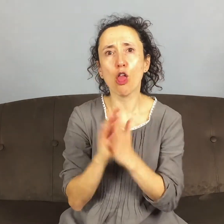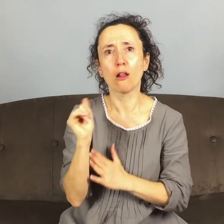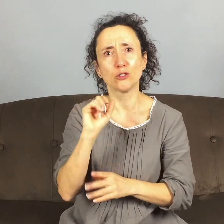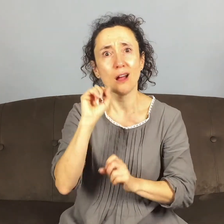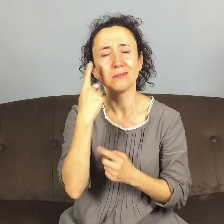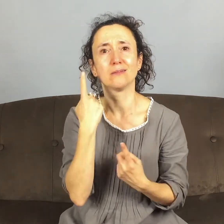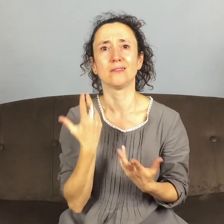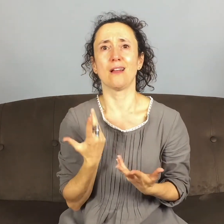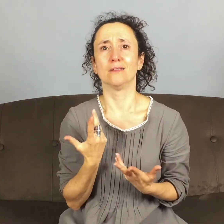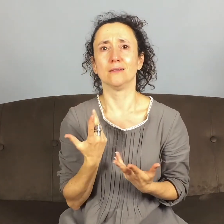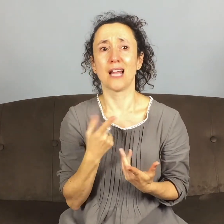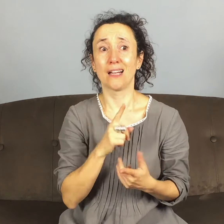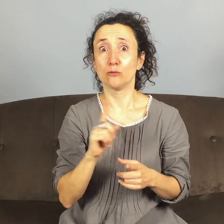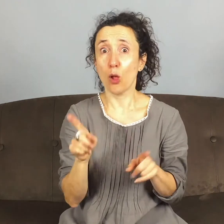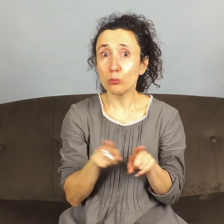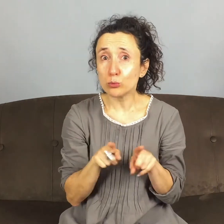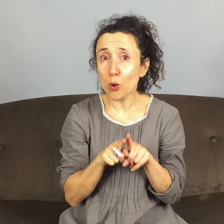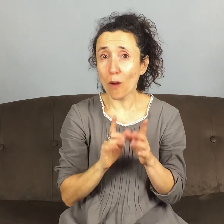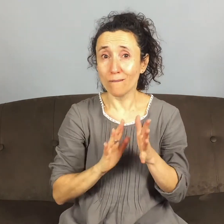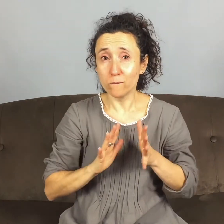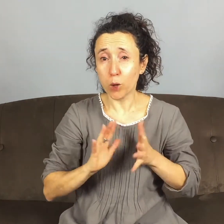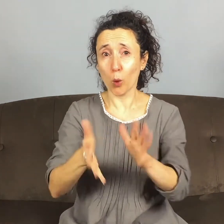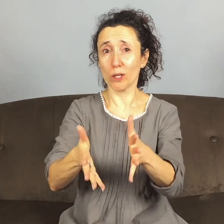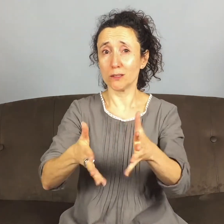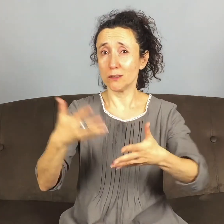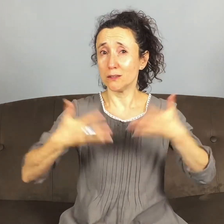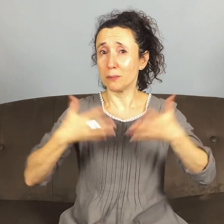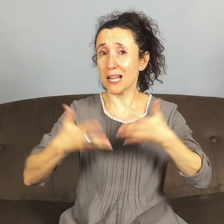deaf culture and is fluent in British Sign Language.